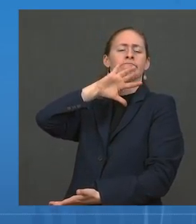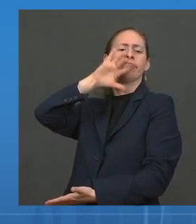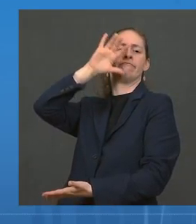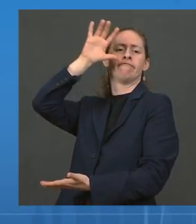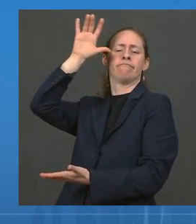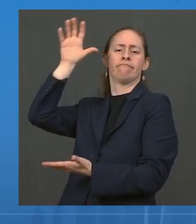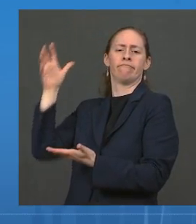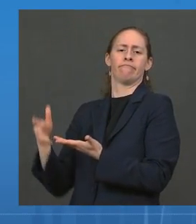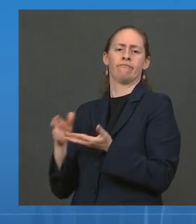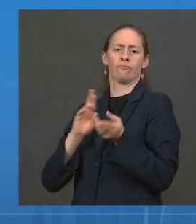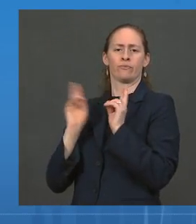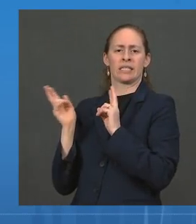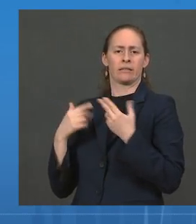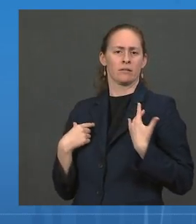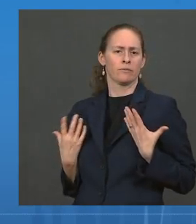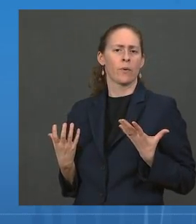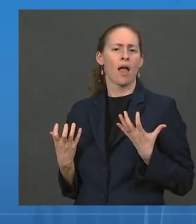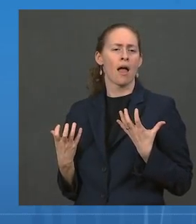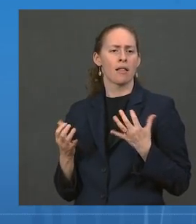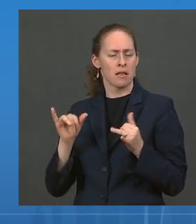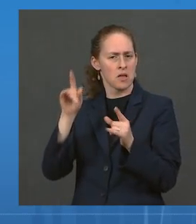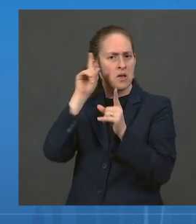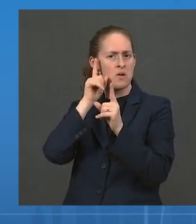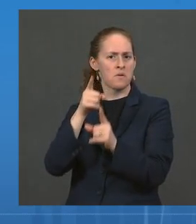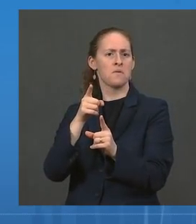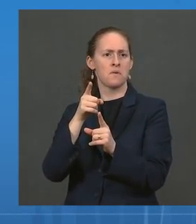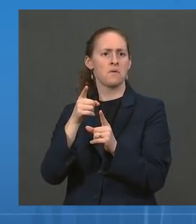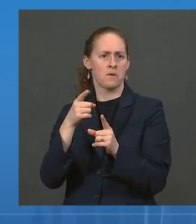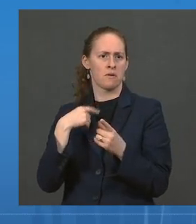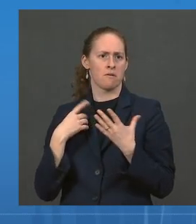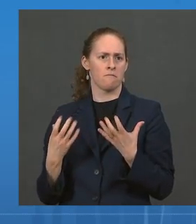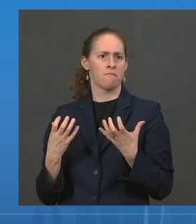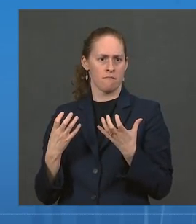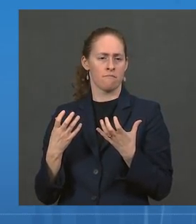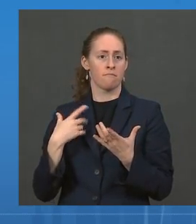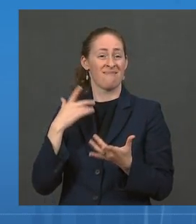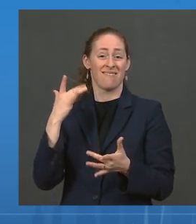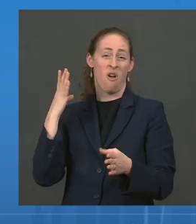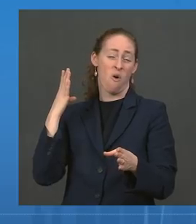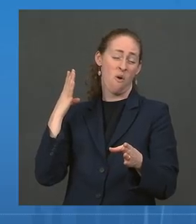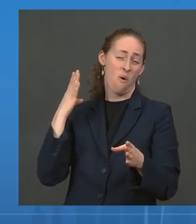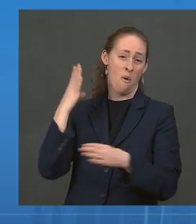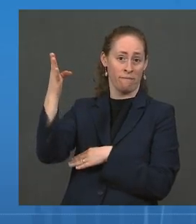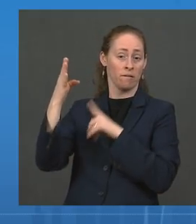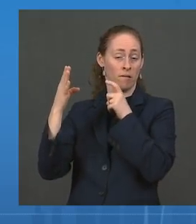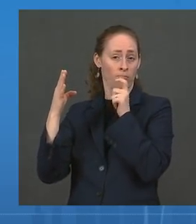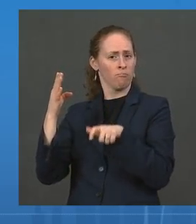That's incremental capacity to what we have today, where the first application is likely to be used